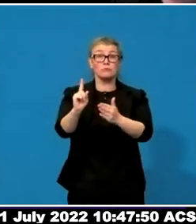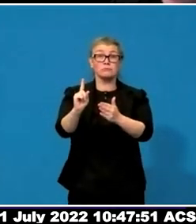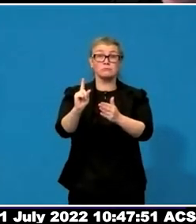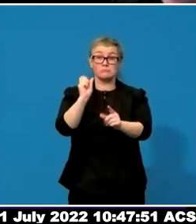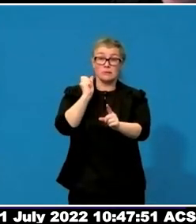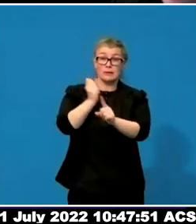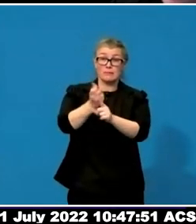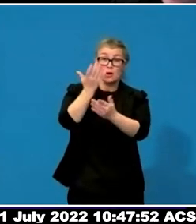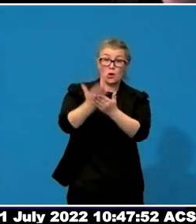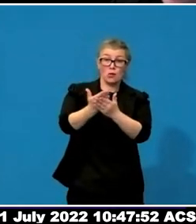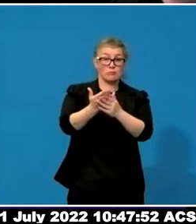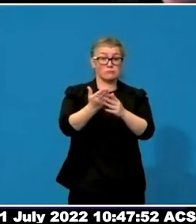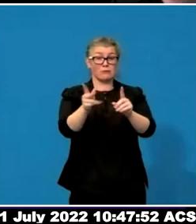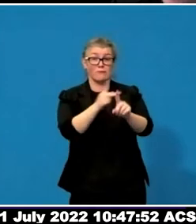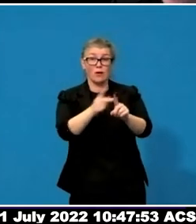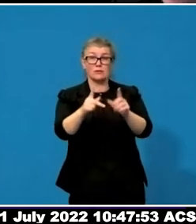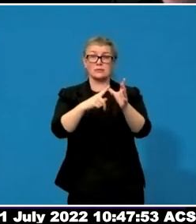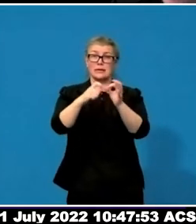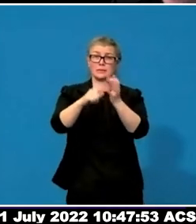exploitation of First Nations people with disability.